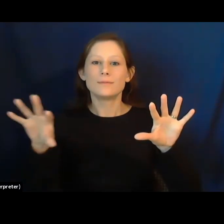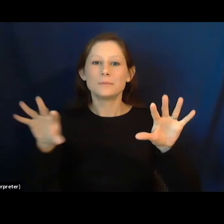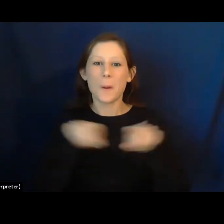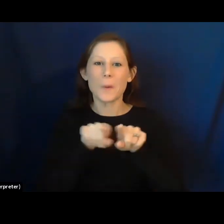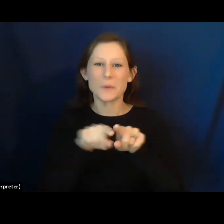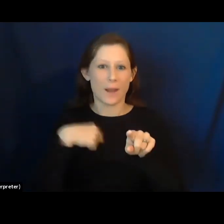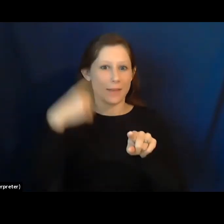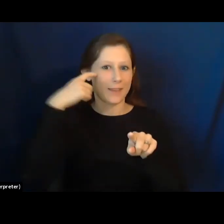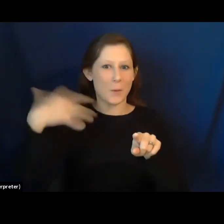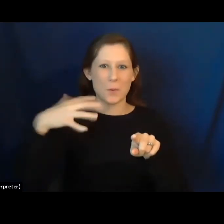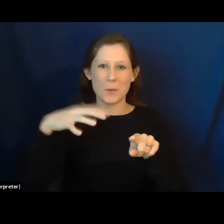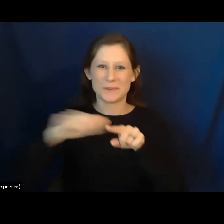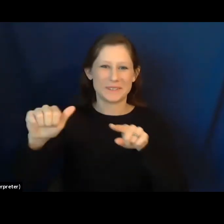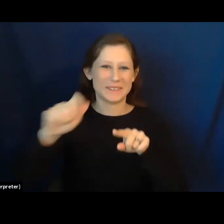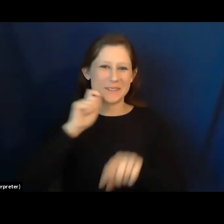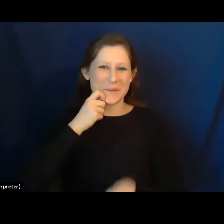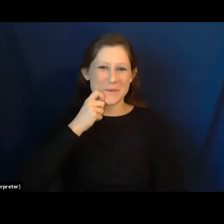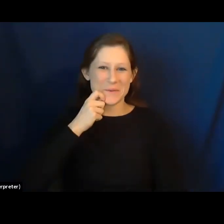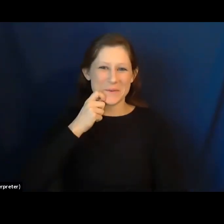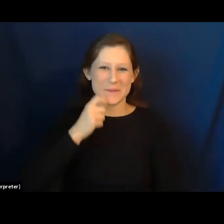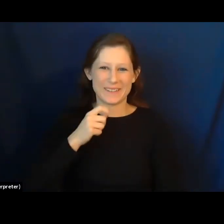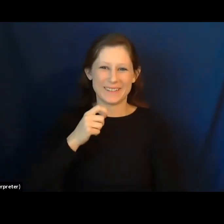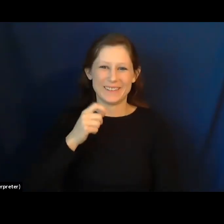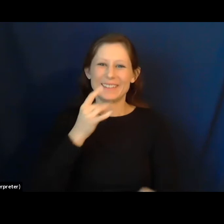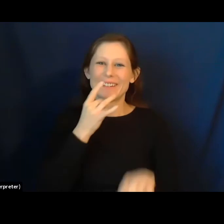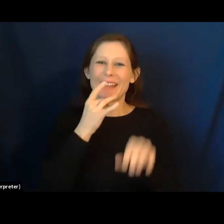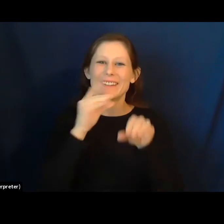is pretty darn cool. JOAN: Here we go.